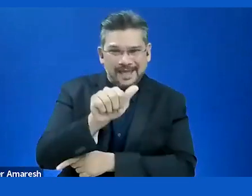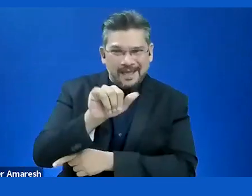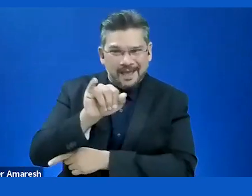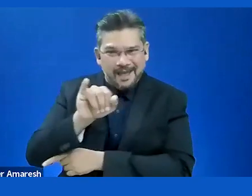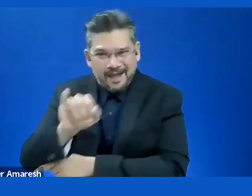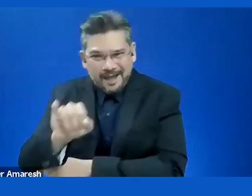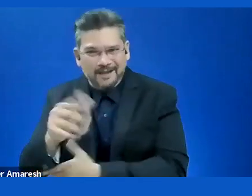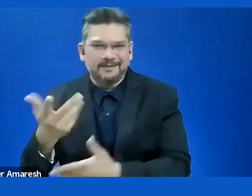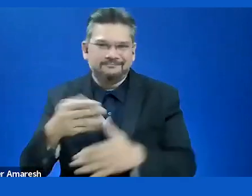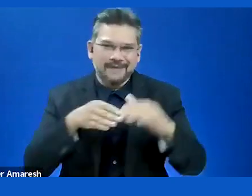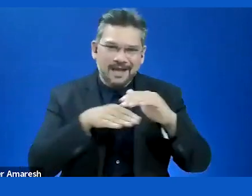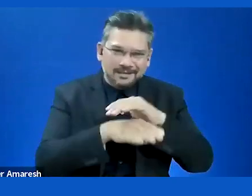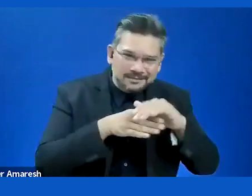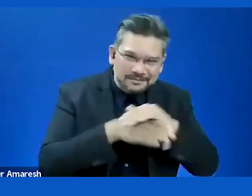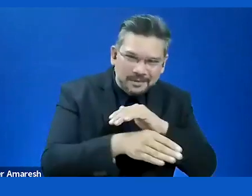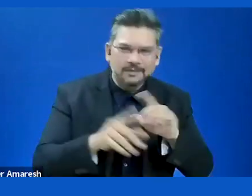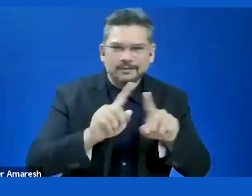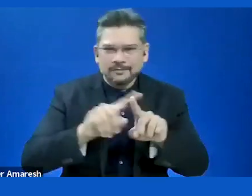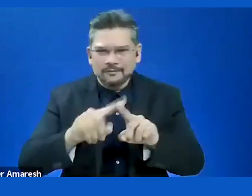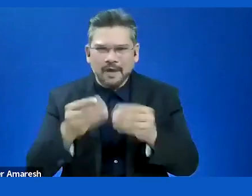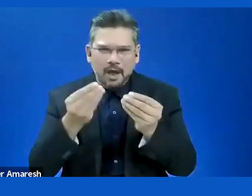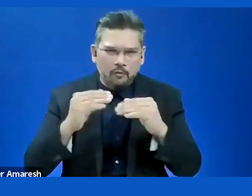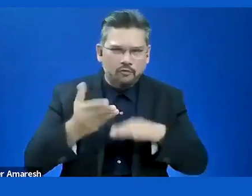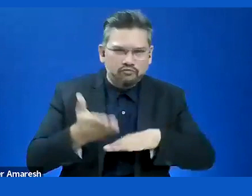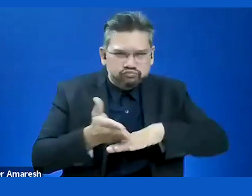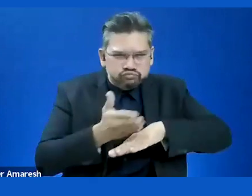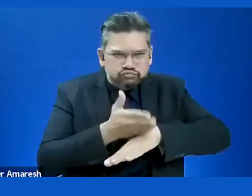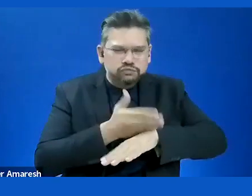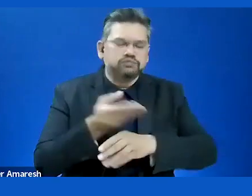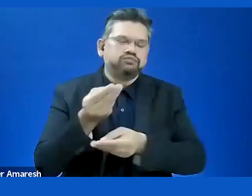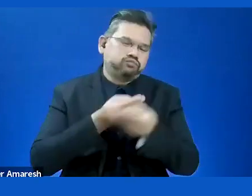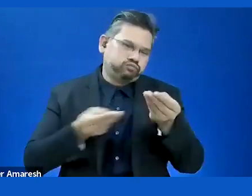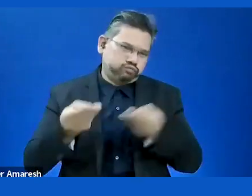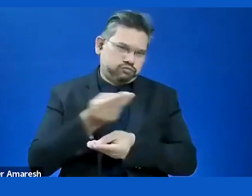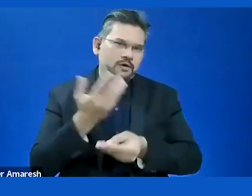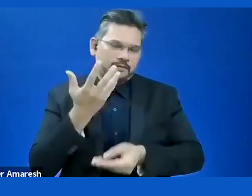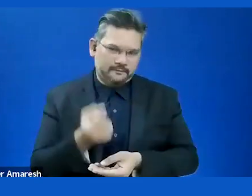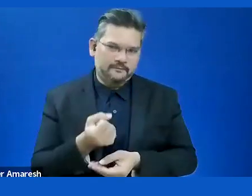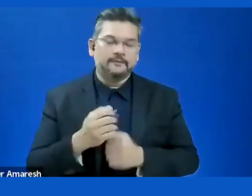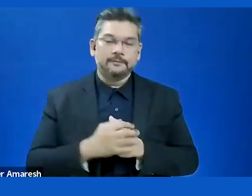the current development and status. Now, looking ahead to the near future,